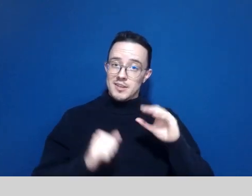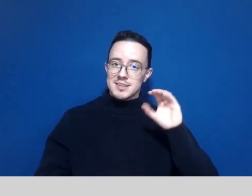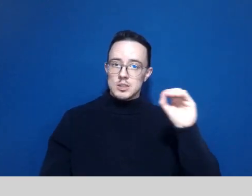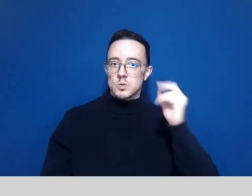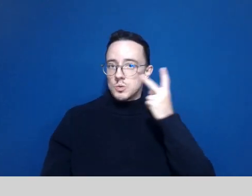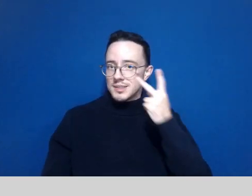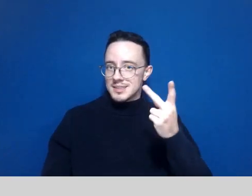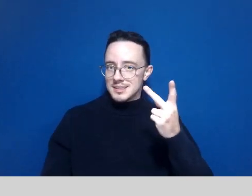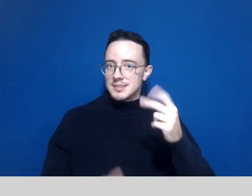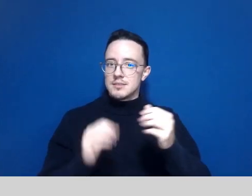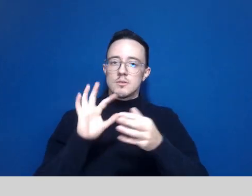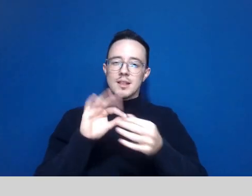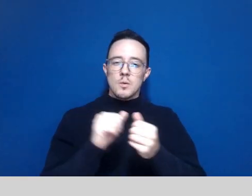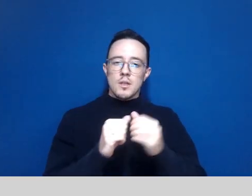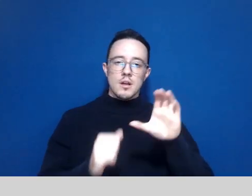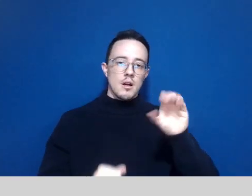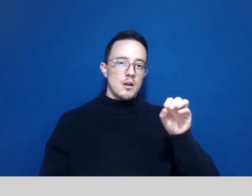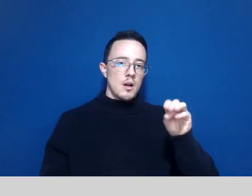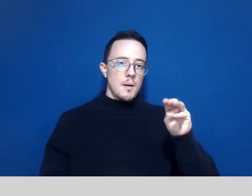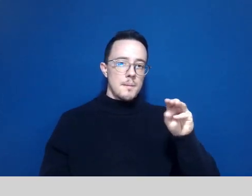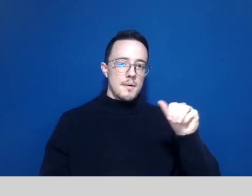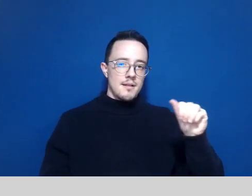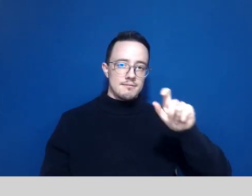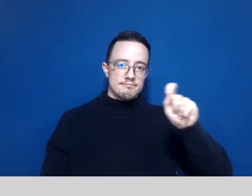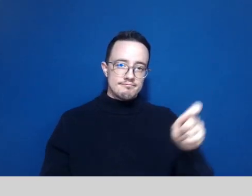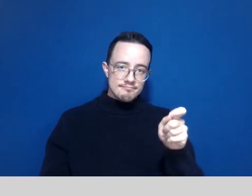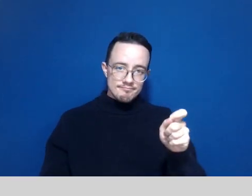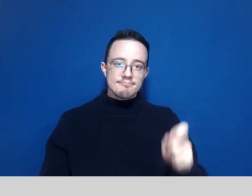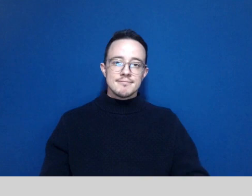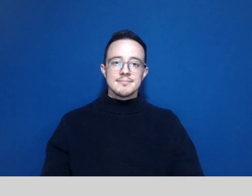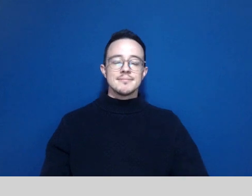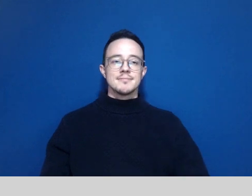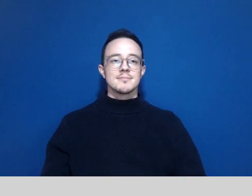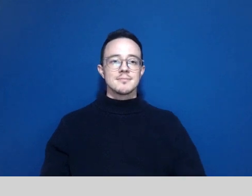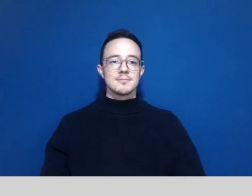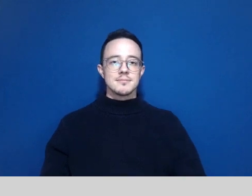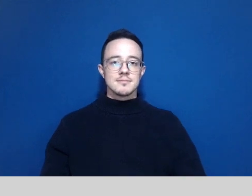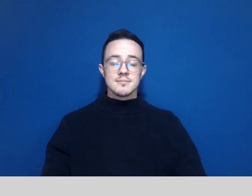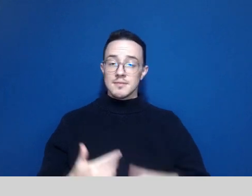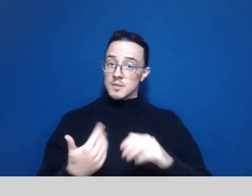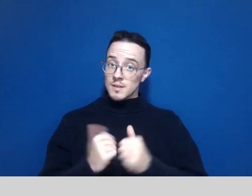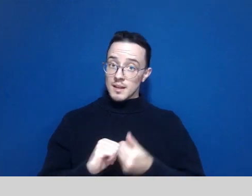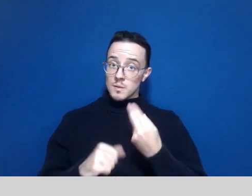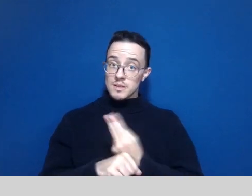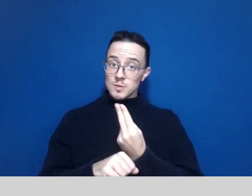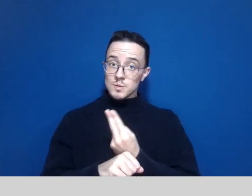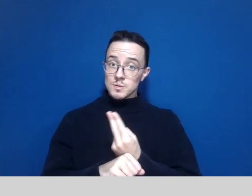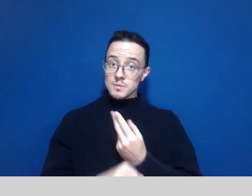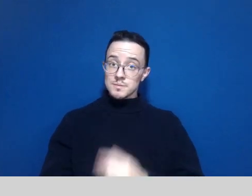and the confidence is zero. So how do we use this?